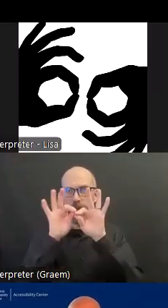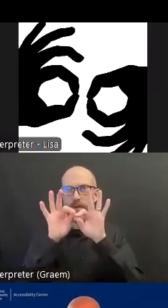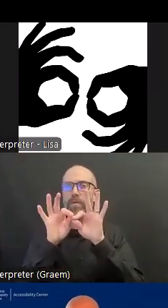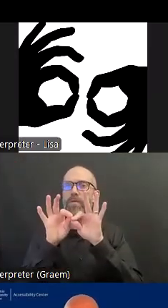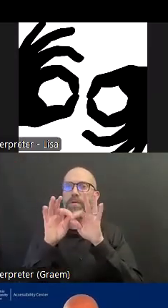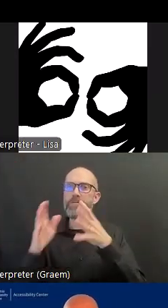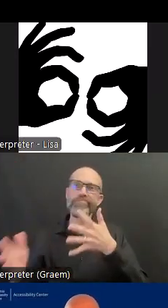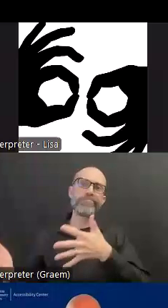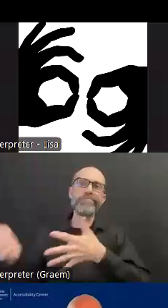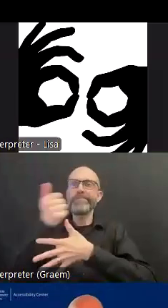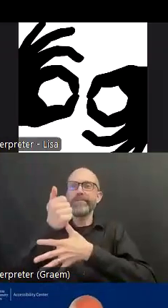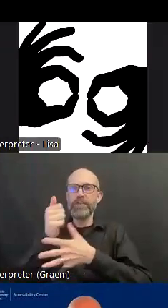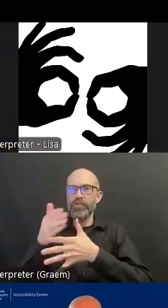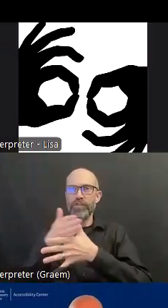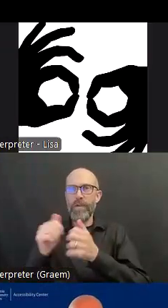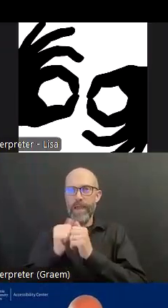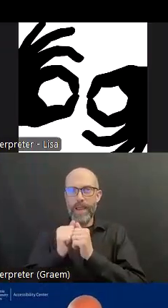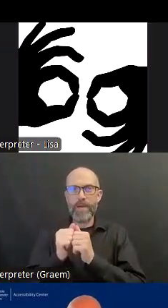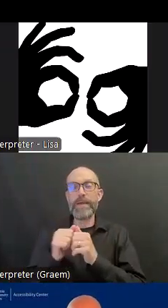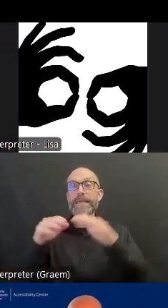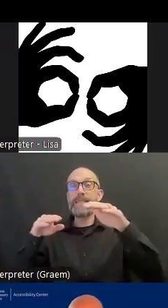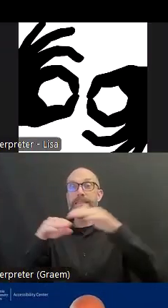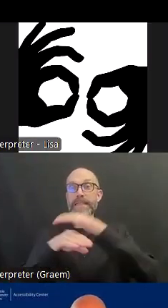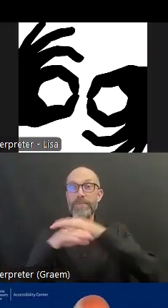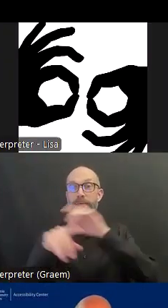that is through accessibility statements linked from, say,